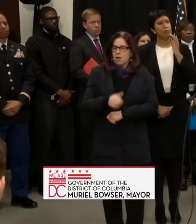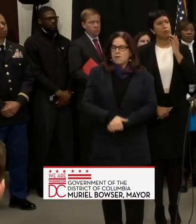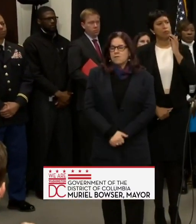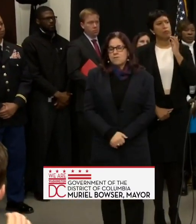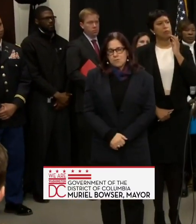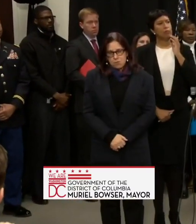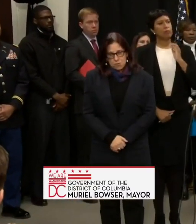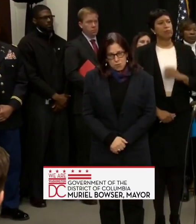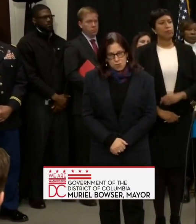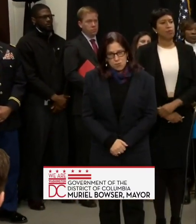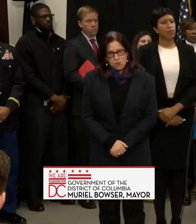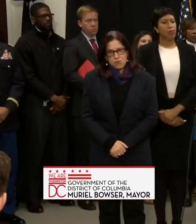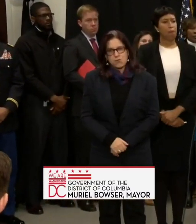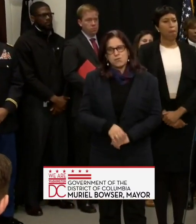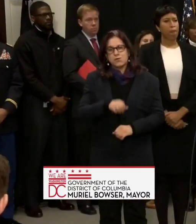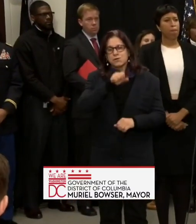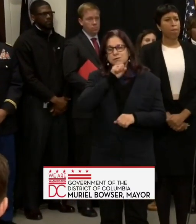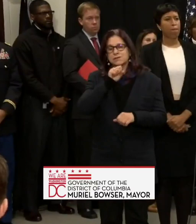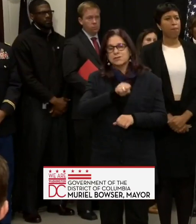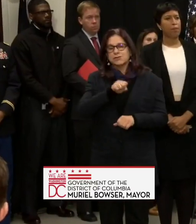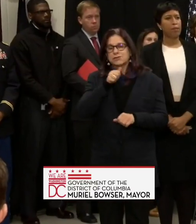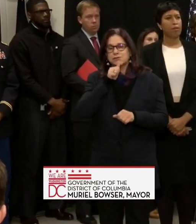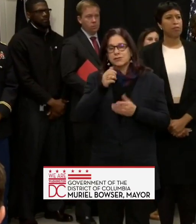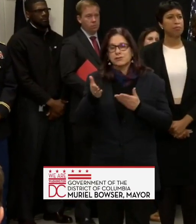CLOSELY WITH OUR LAW ENFORCEMENT AND INTELLIGENCE COMMUNITY